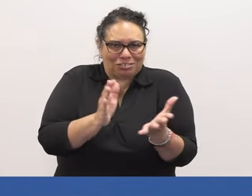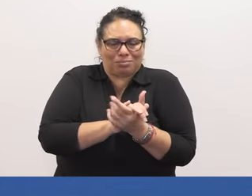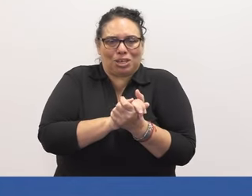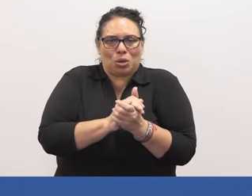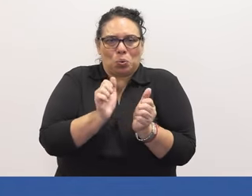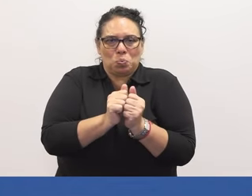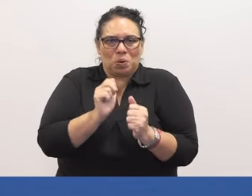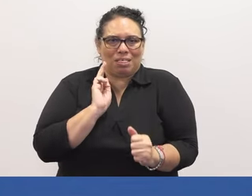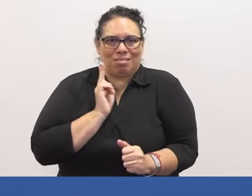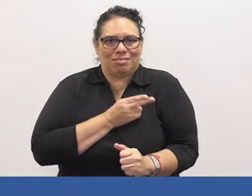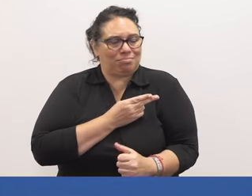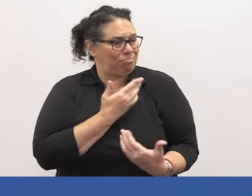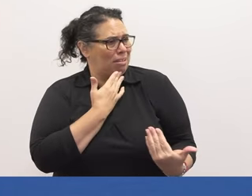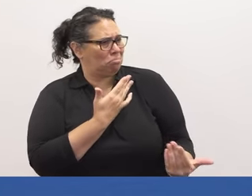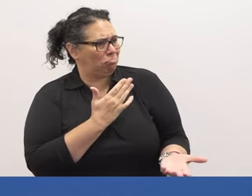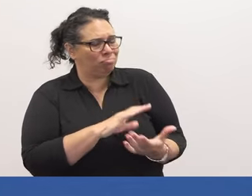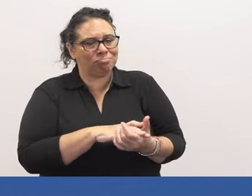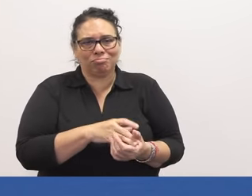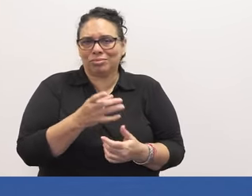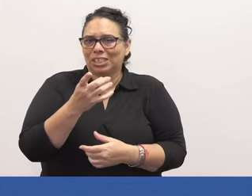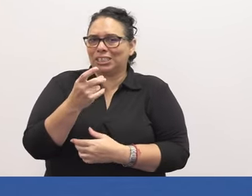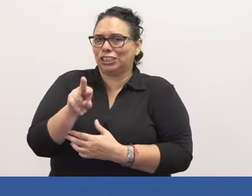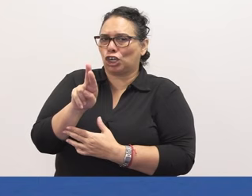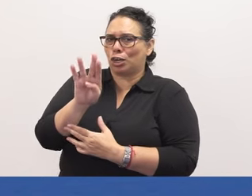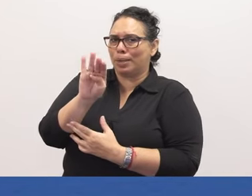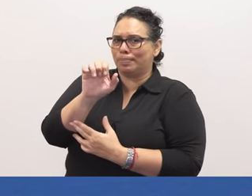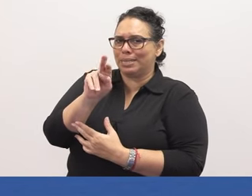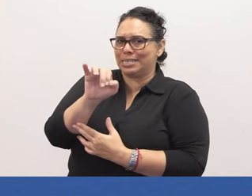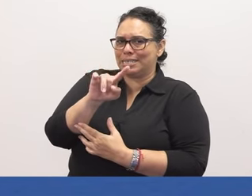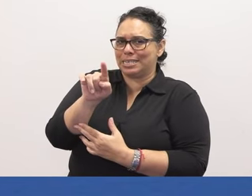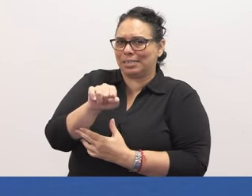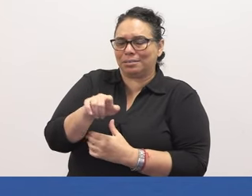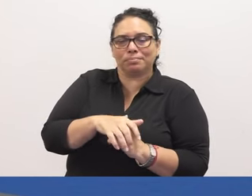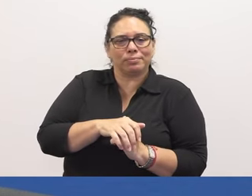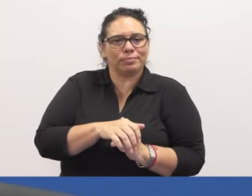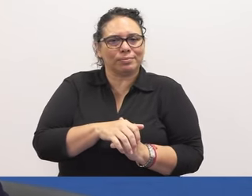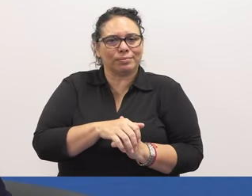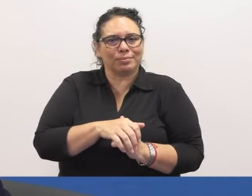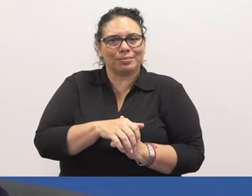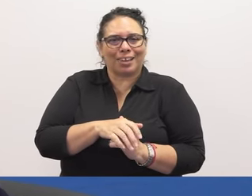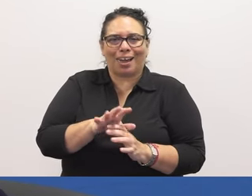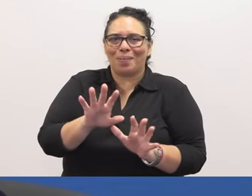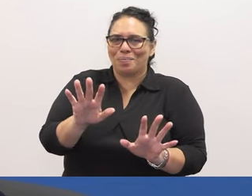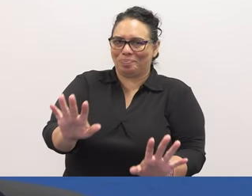[Hank Waddles] Thank you. Dr. Benitez. [Juan Benitez] Mr. Waddles, Mr. Lawson.